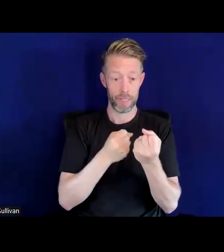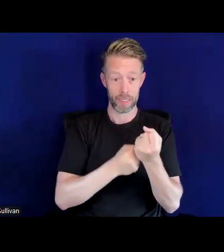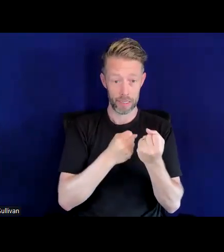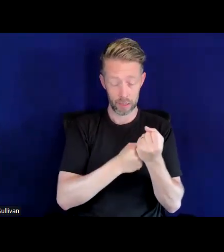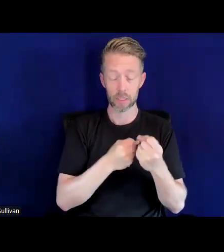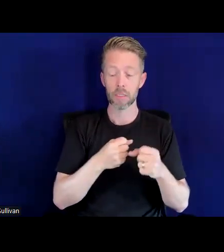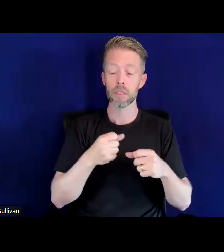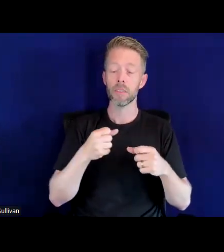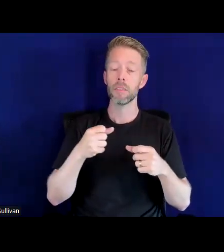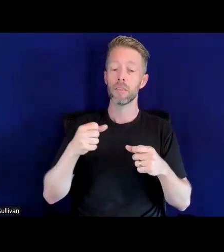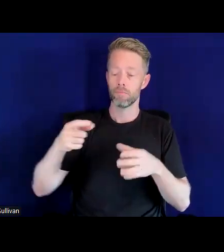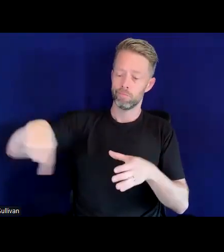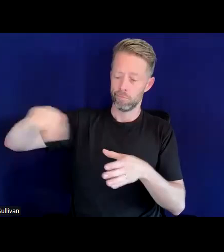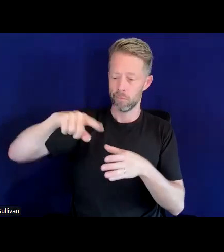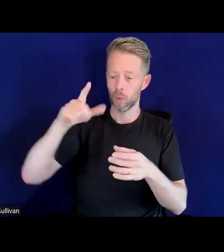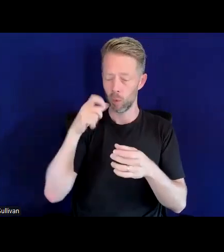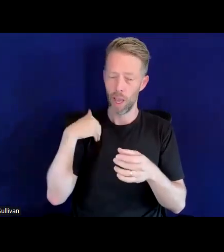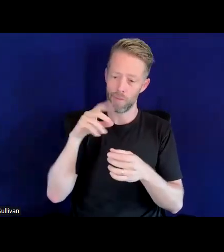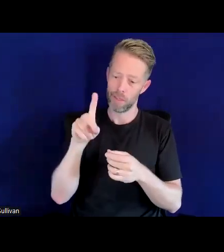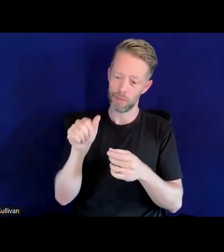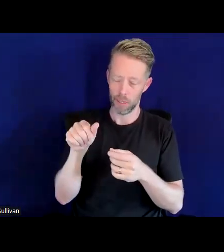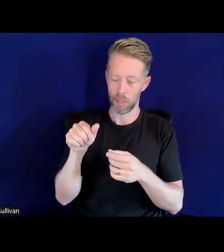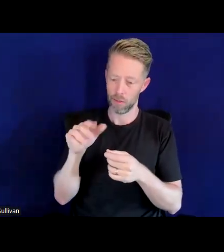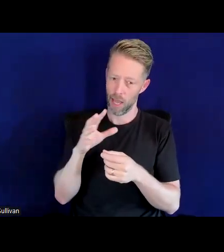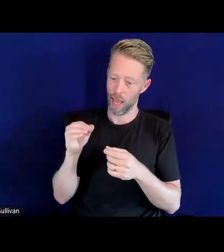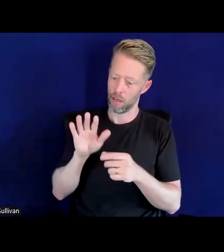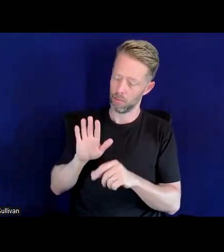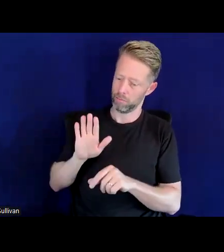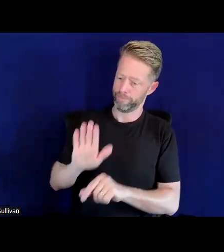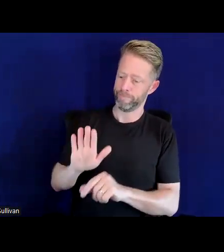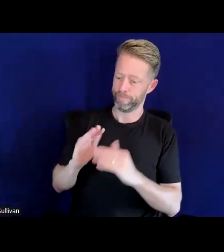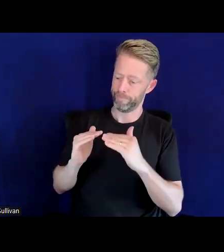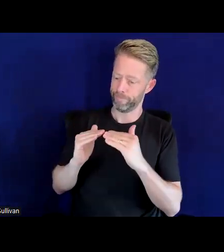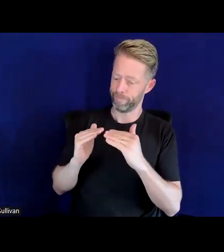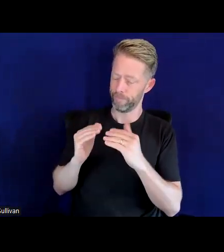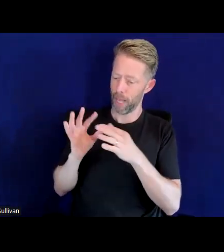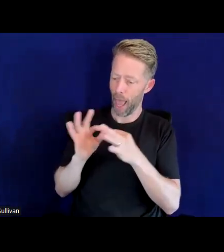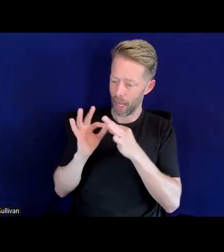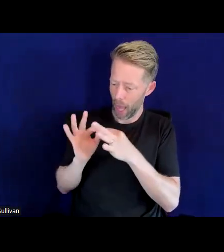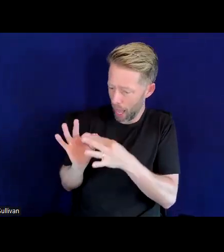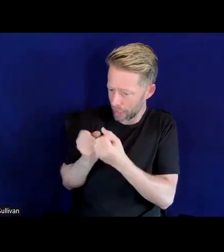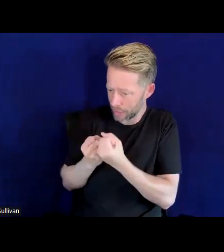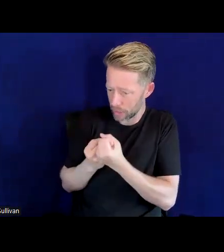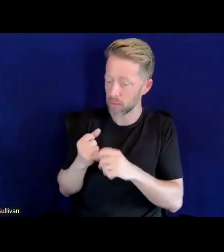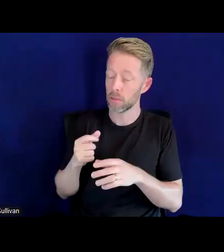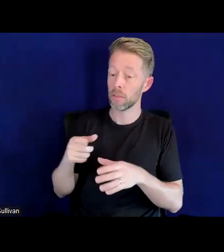rights advocates and people with disabilities and their allies that wanted to see equity for the disability community started